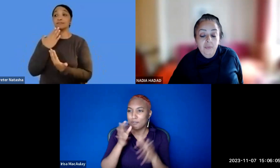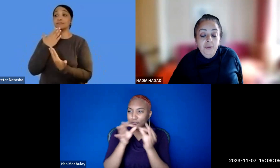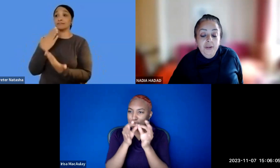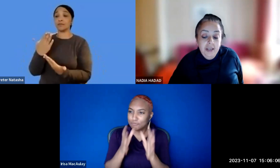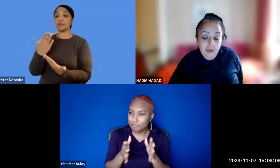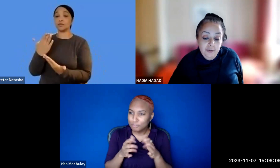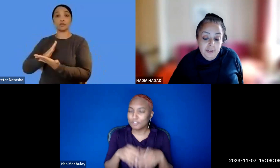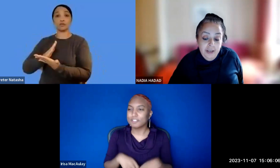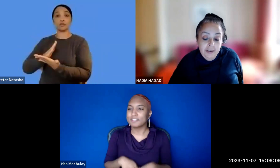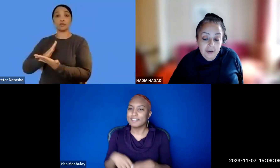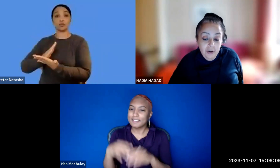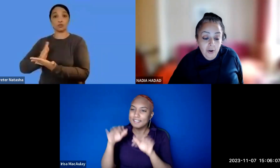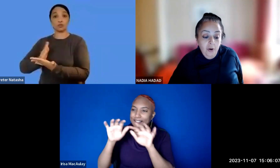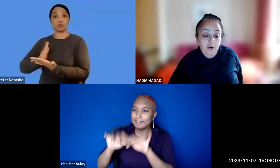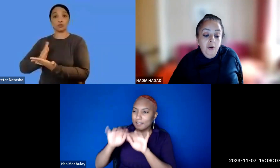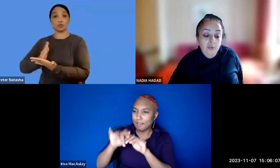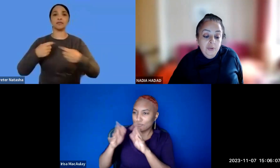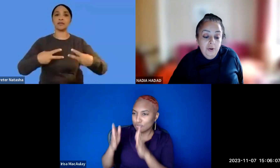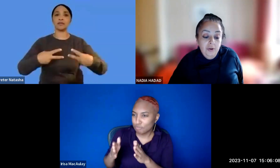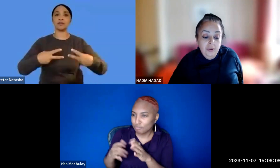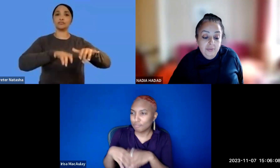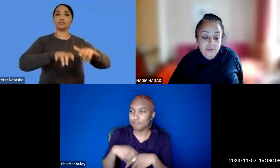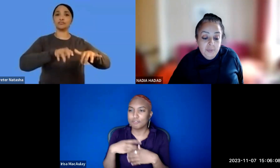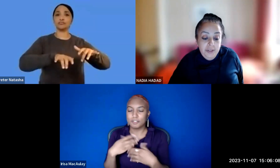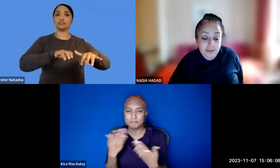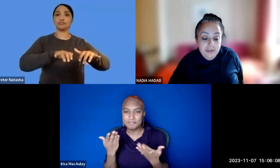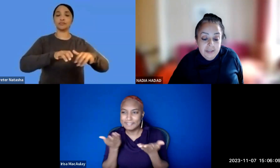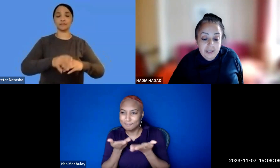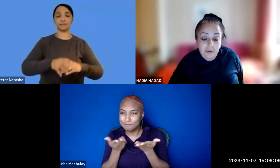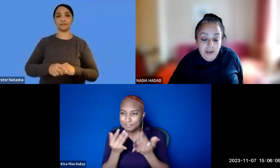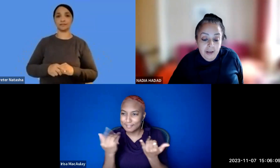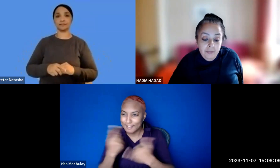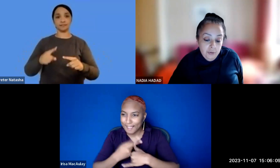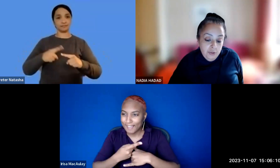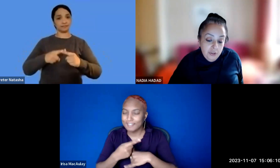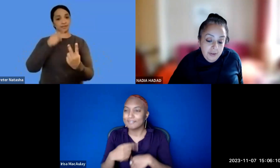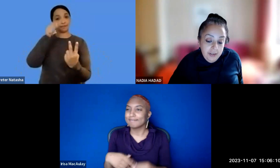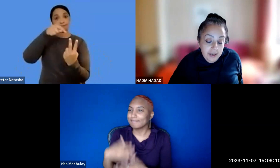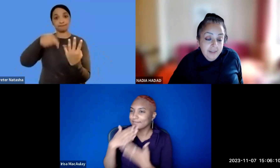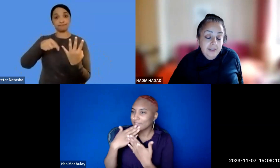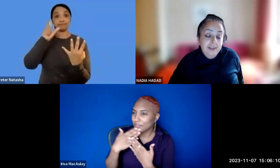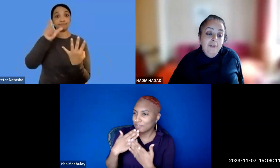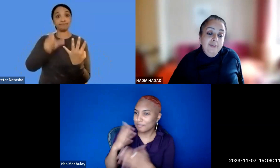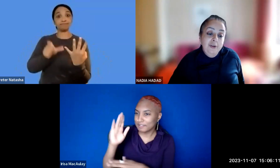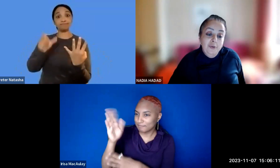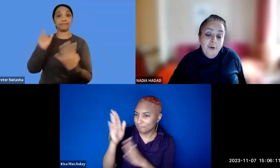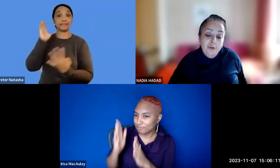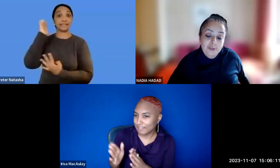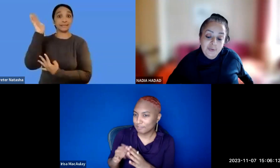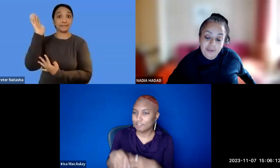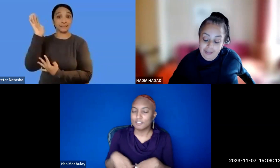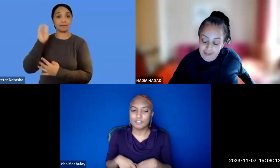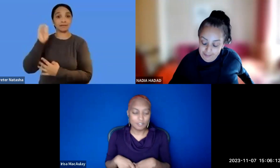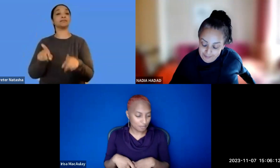for being here today, along with all of the speakers and Raquel for ensuring everything goes smoothly.